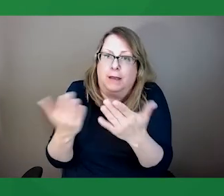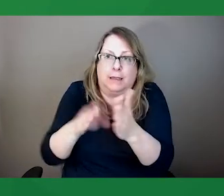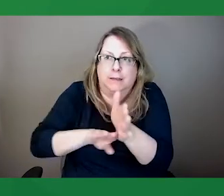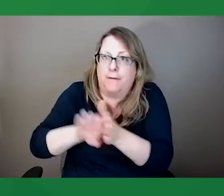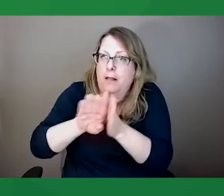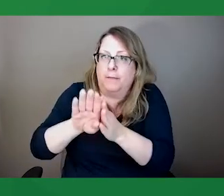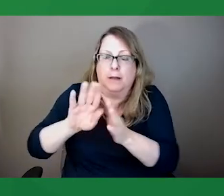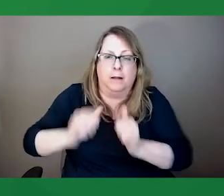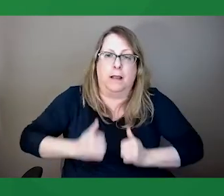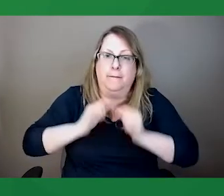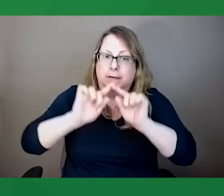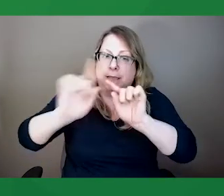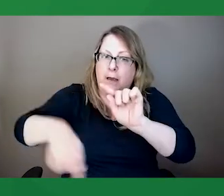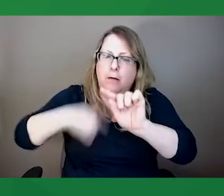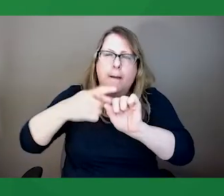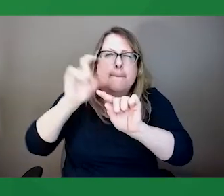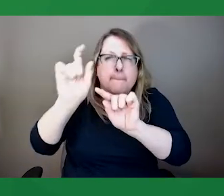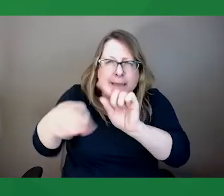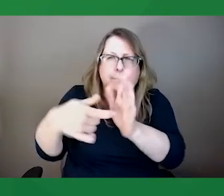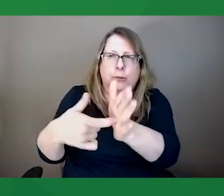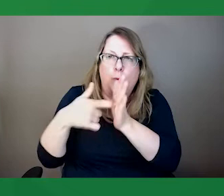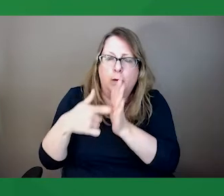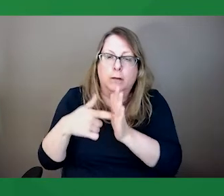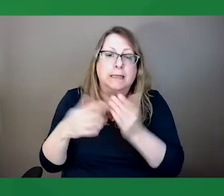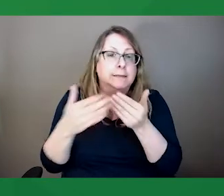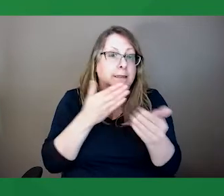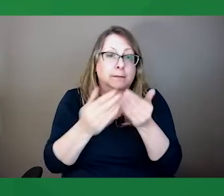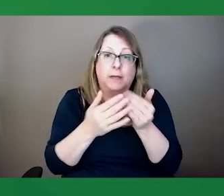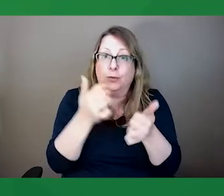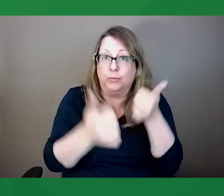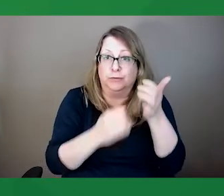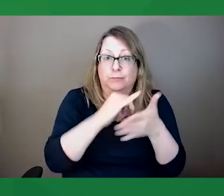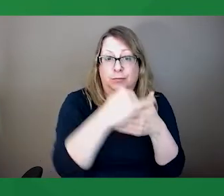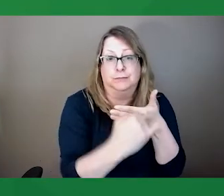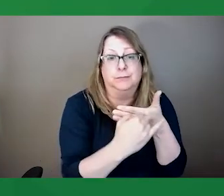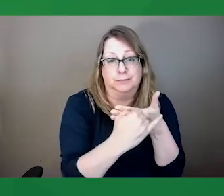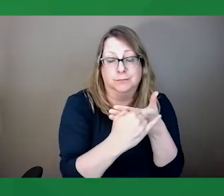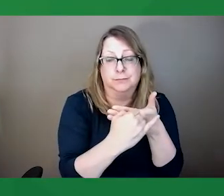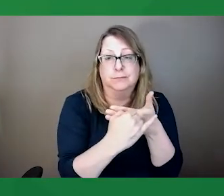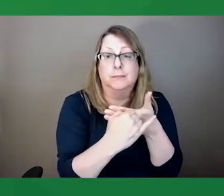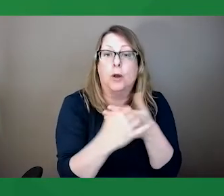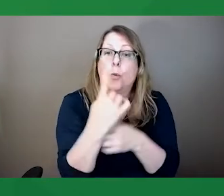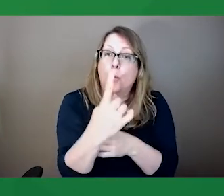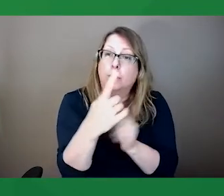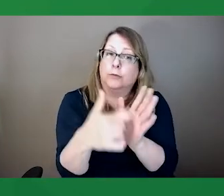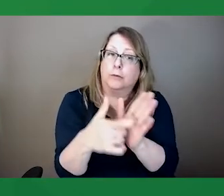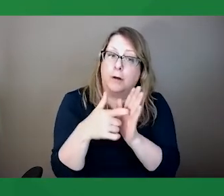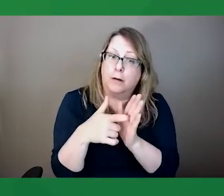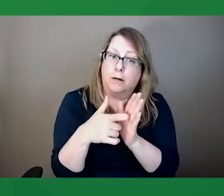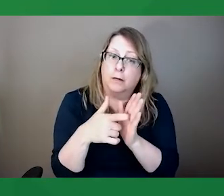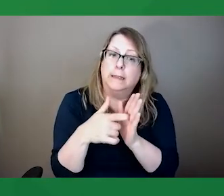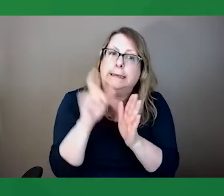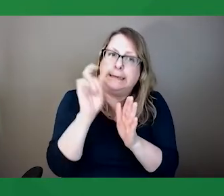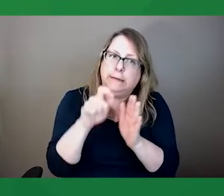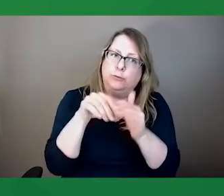and it has to be at requirement. So regardless of the project, one of the requirements is going to be needs to be accessible.